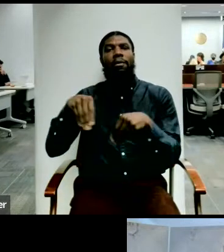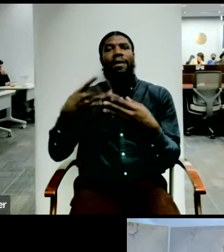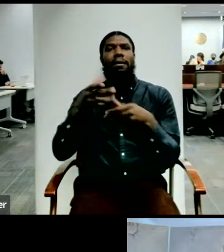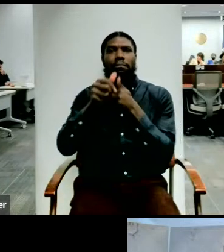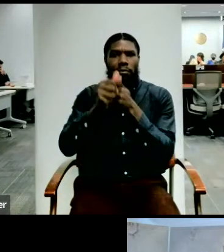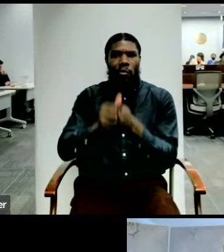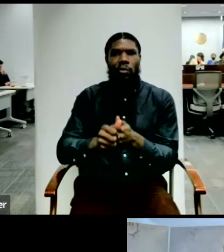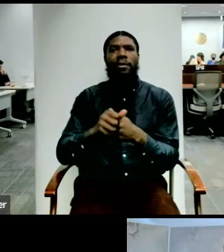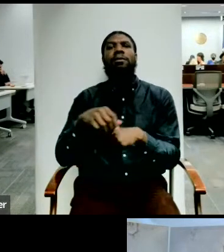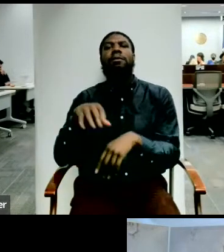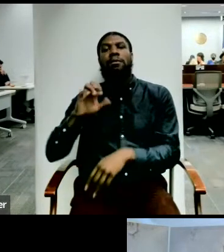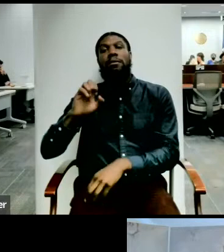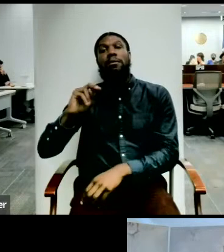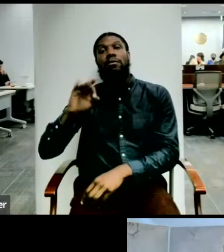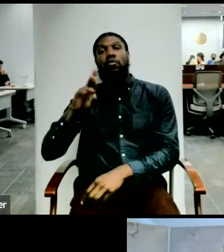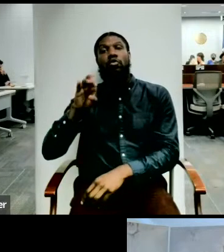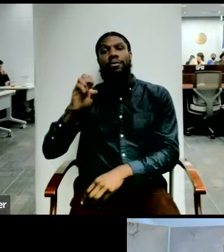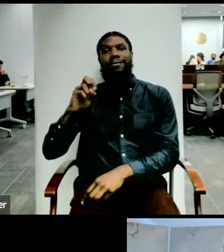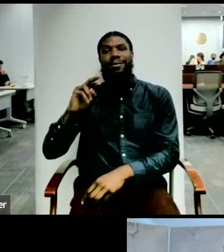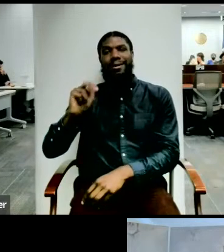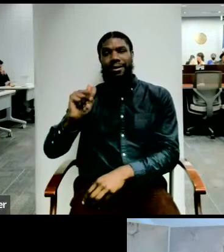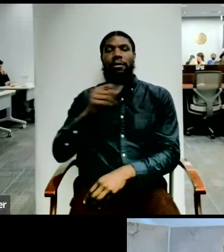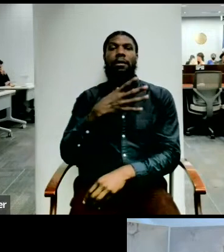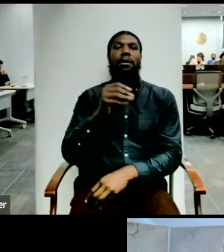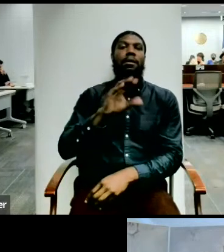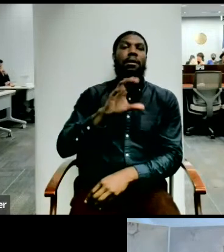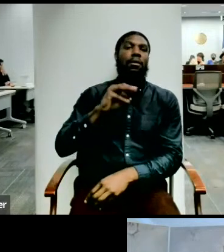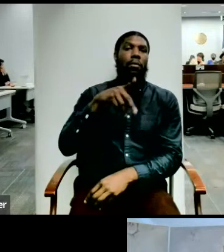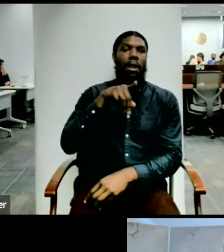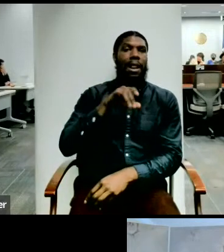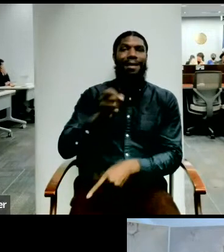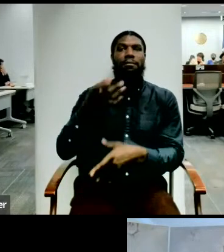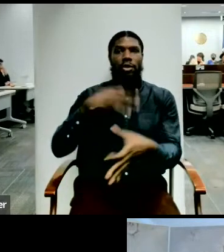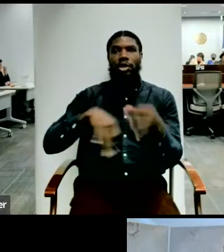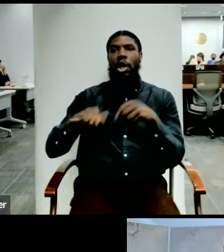compliance instead of the generalities related to the new work environment.